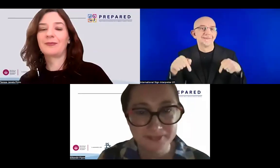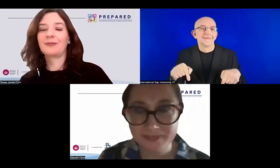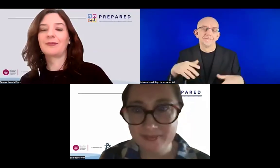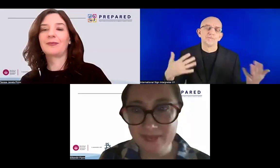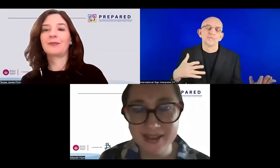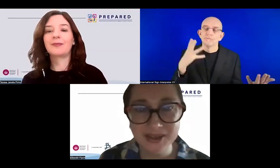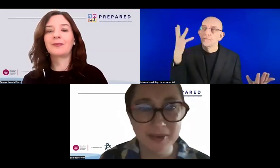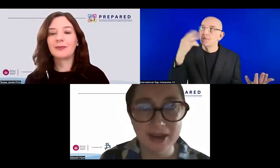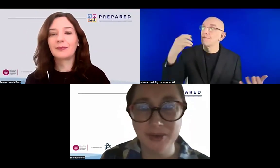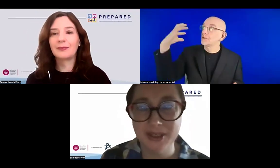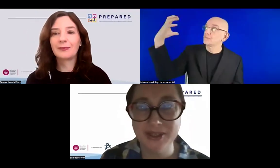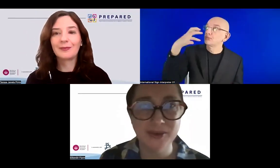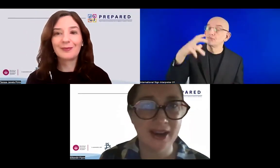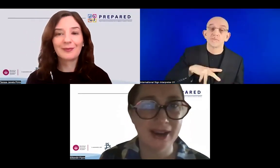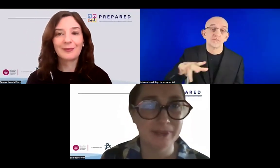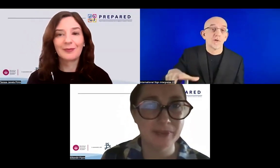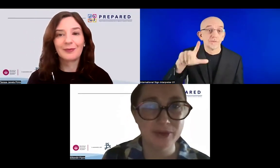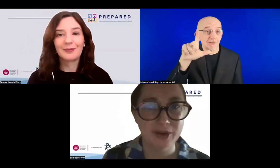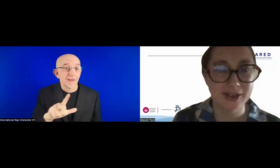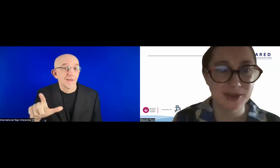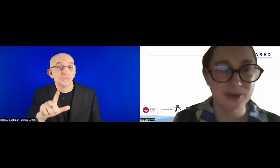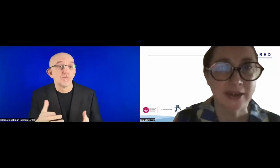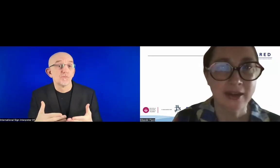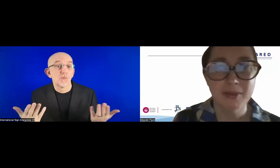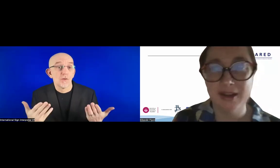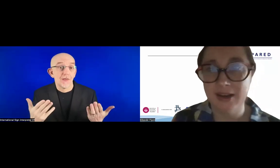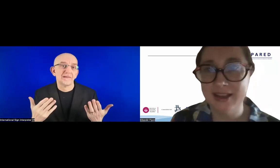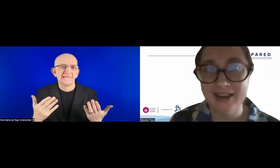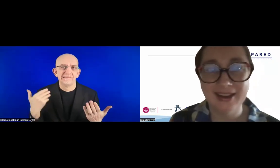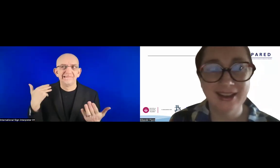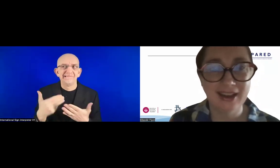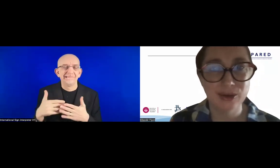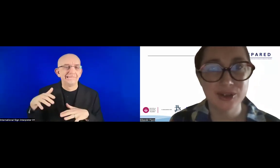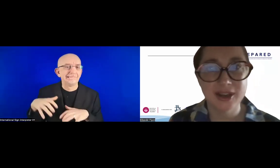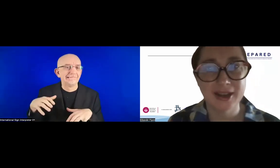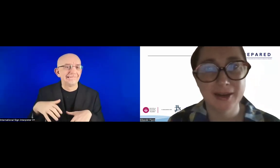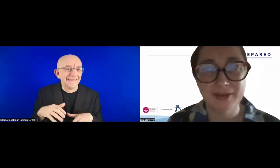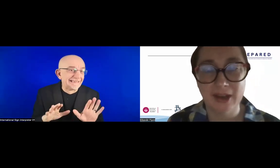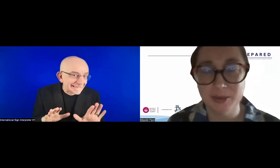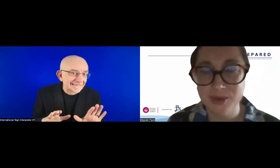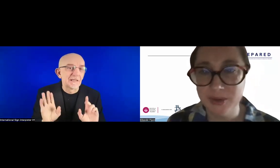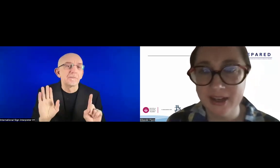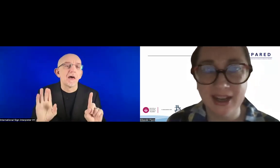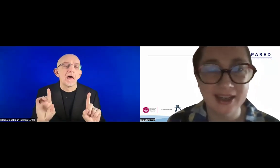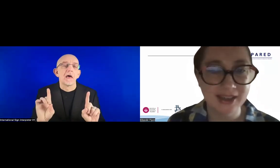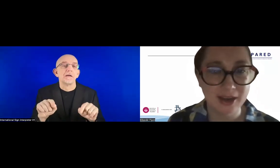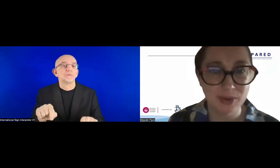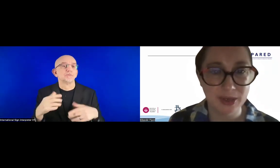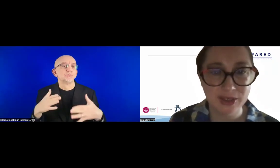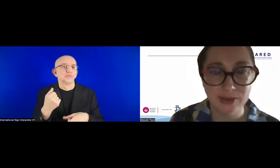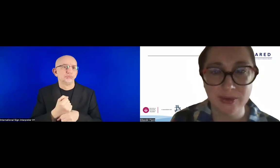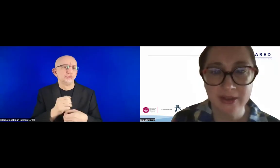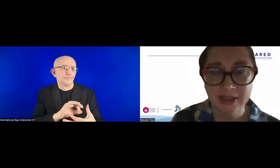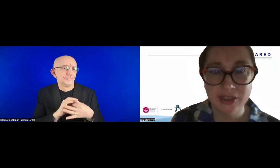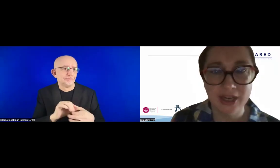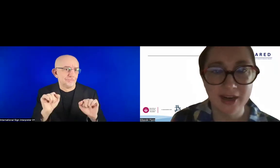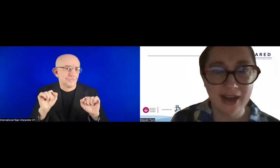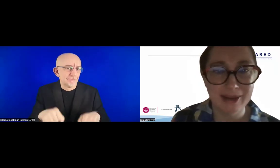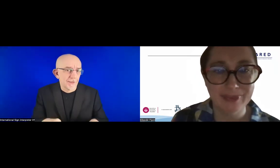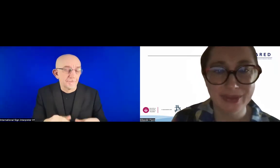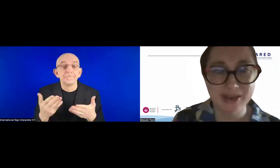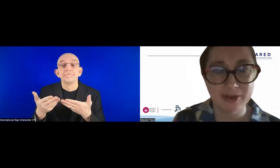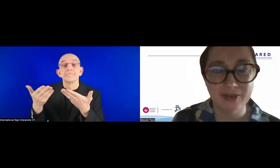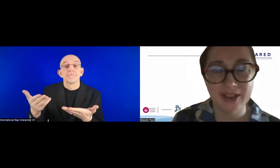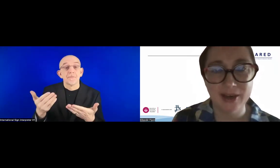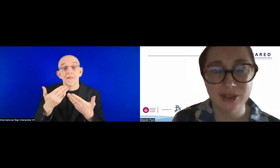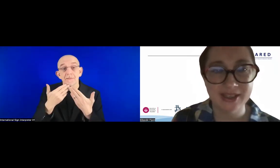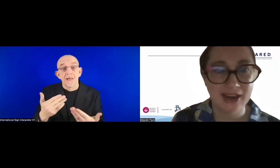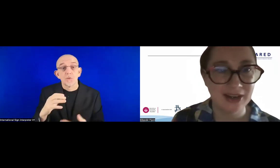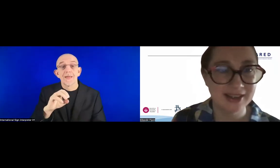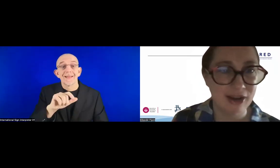: Thank you very much. I am now going to move on to my colleague János, and I am